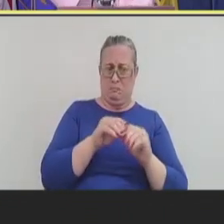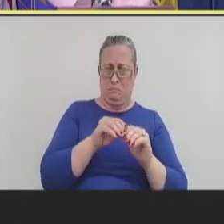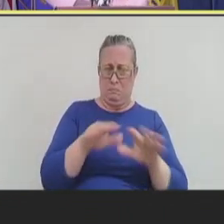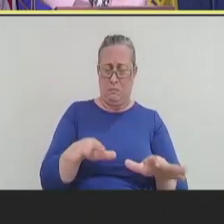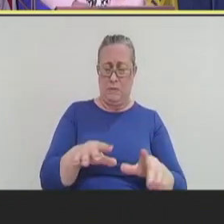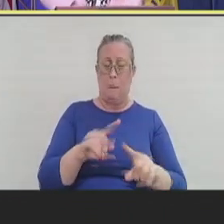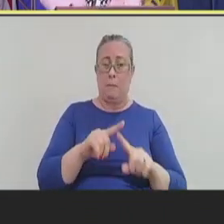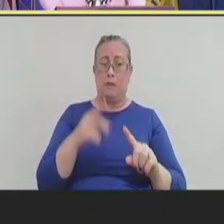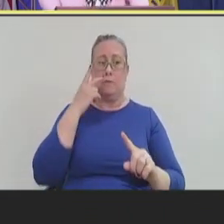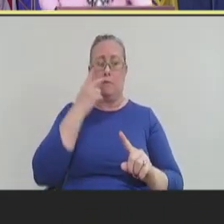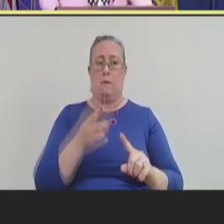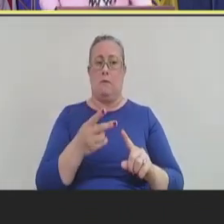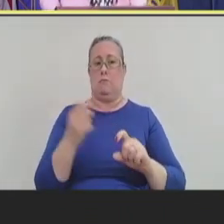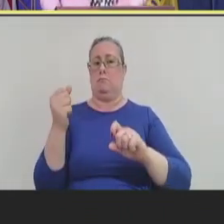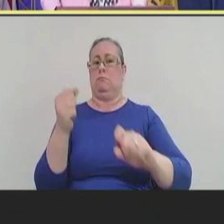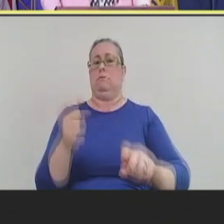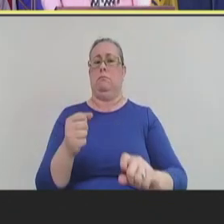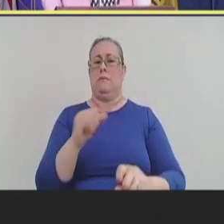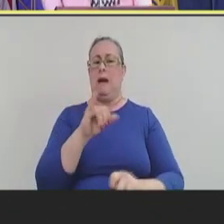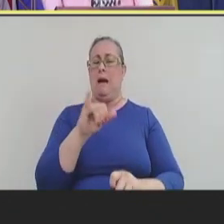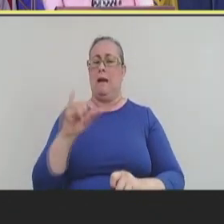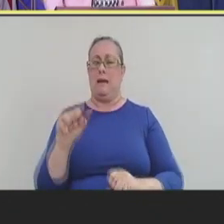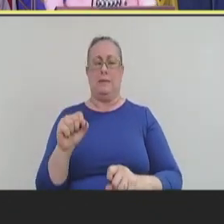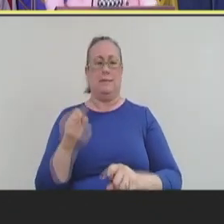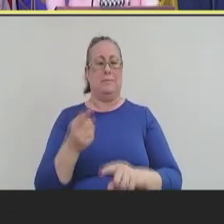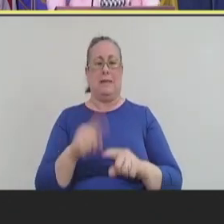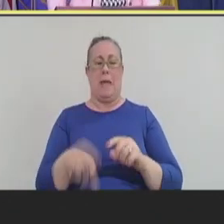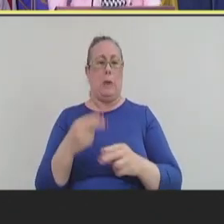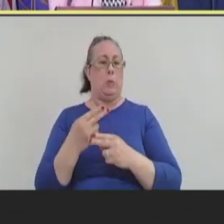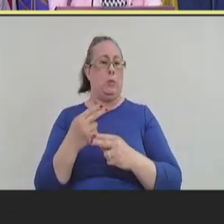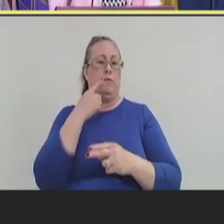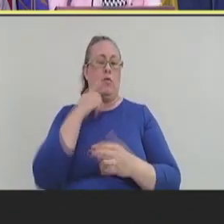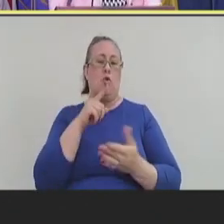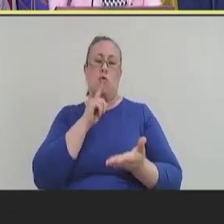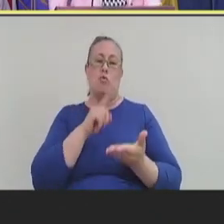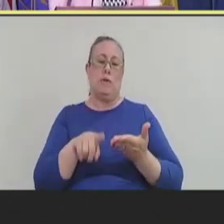is that IISs cannot be used for research in a majority of jurisdictions. That is